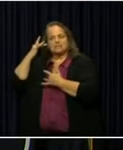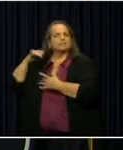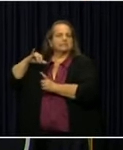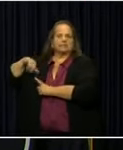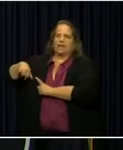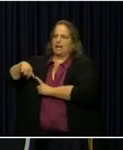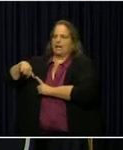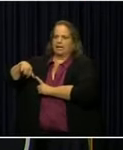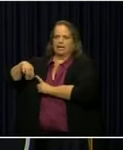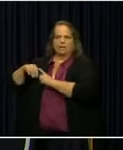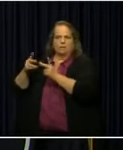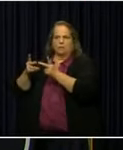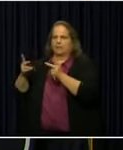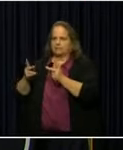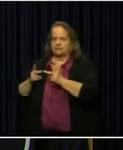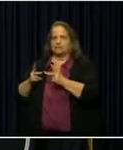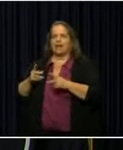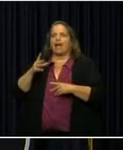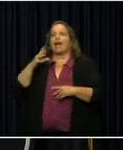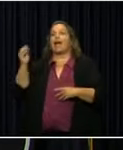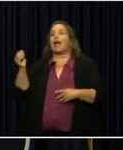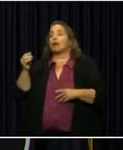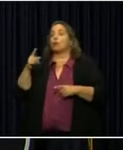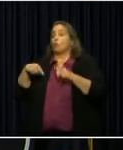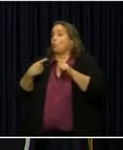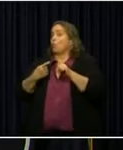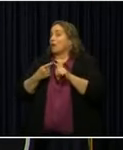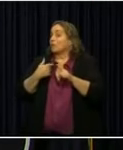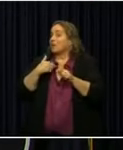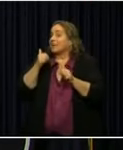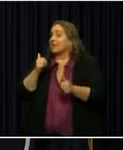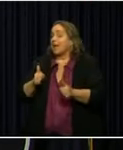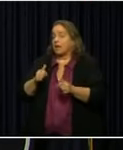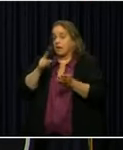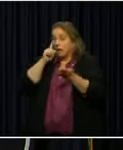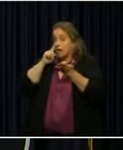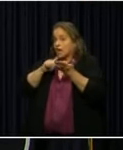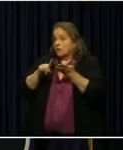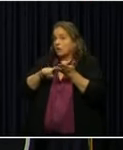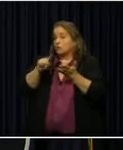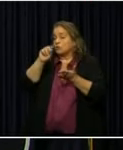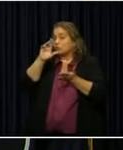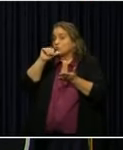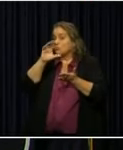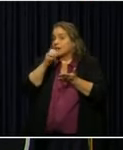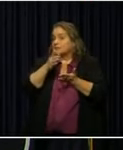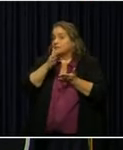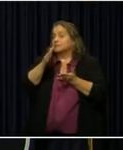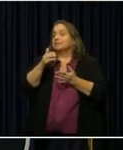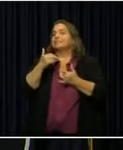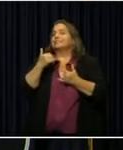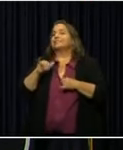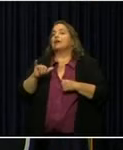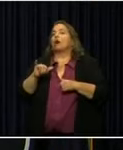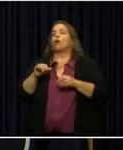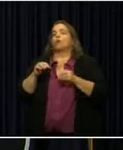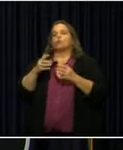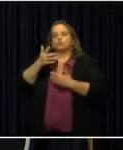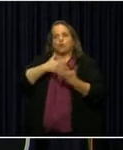I JUST WANTED TO POINT OUT THAT